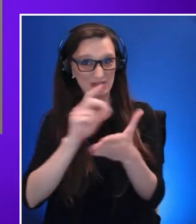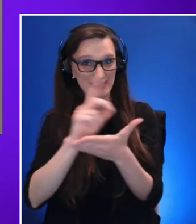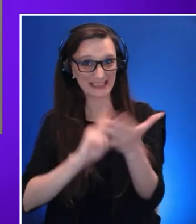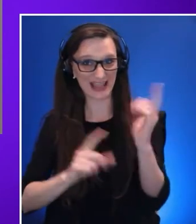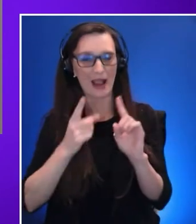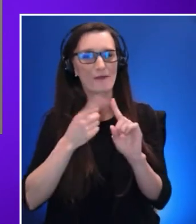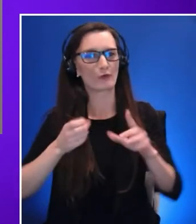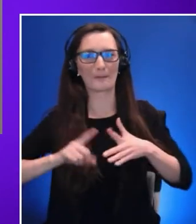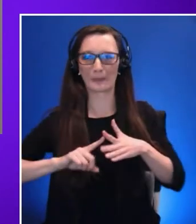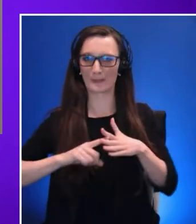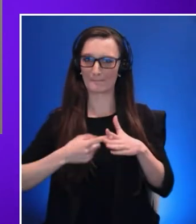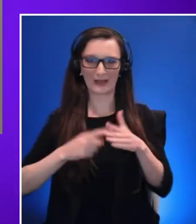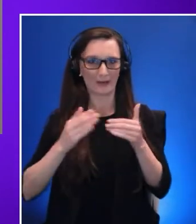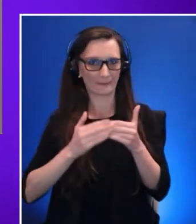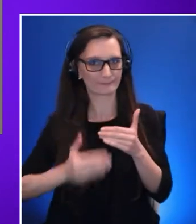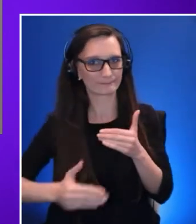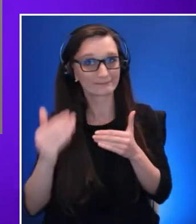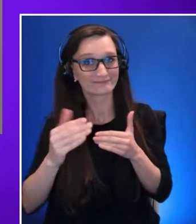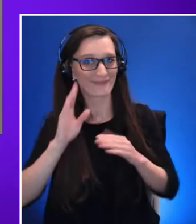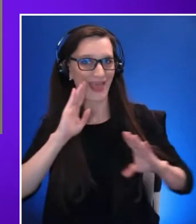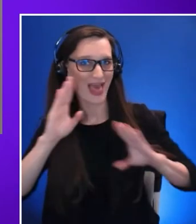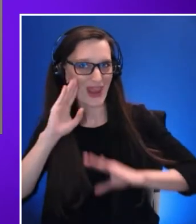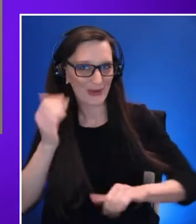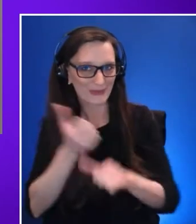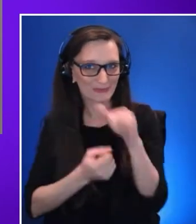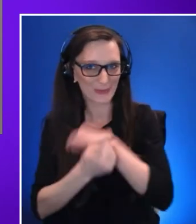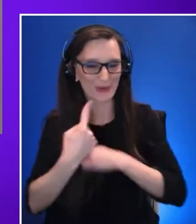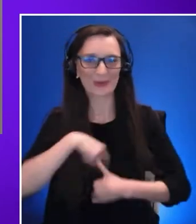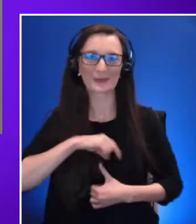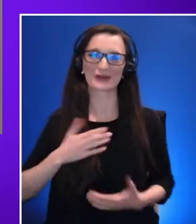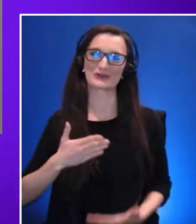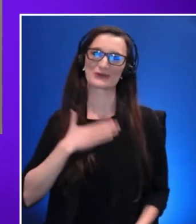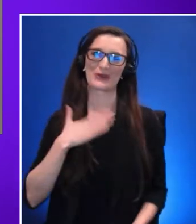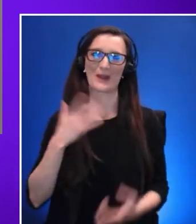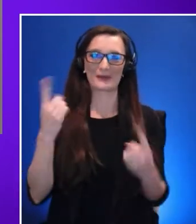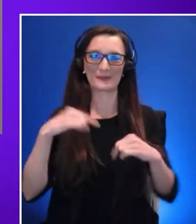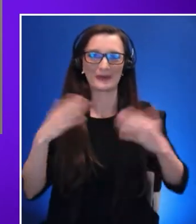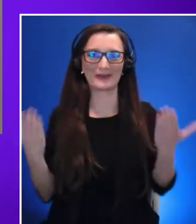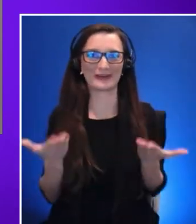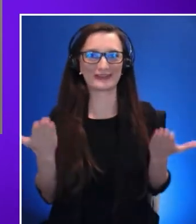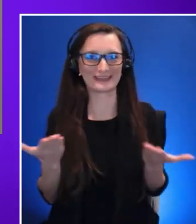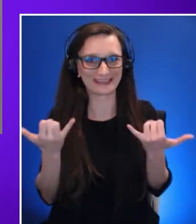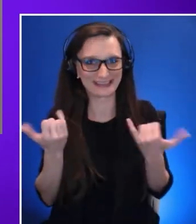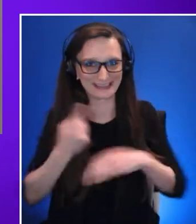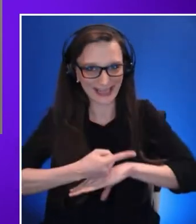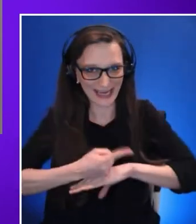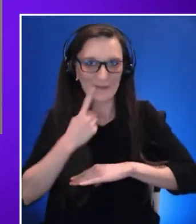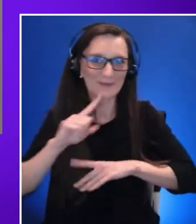Hello everyone we are so happy to be here today to help kick off the 2022 XR Access symposium.